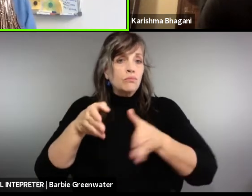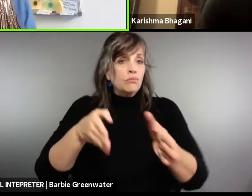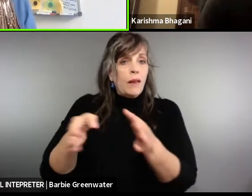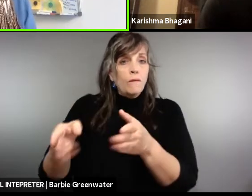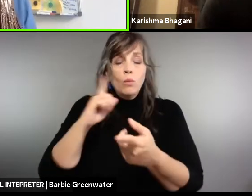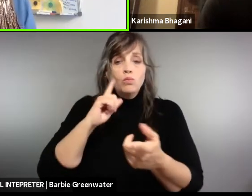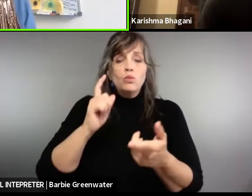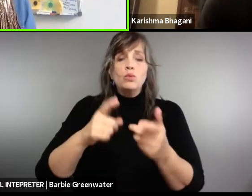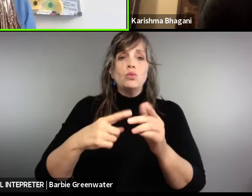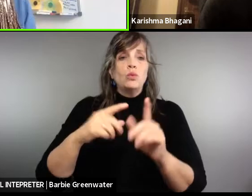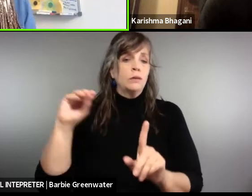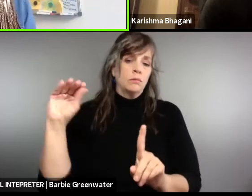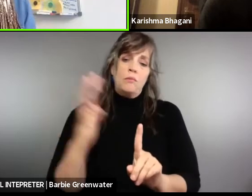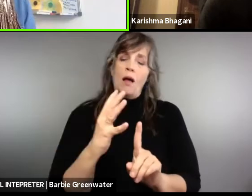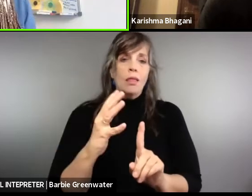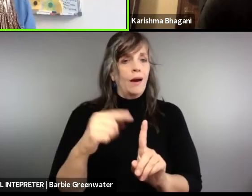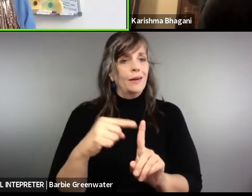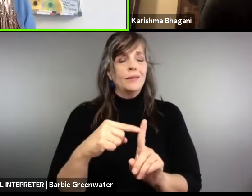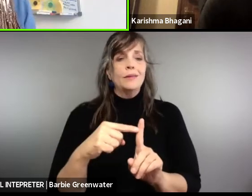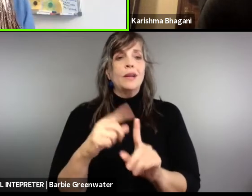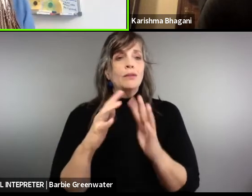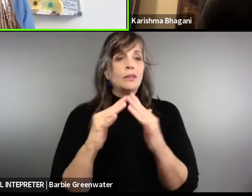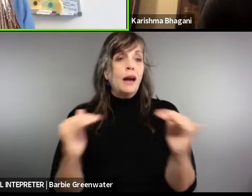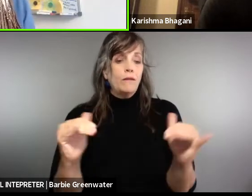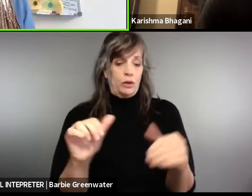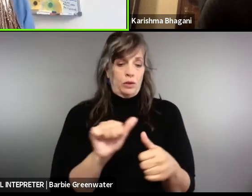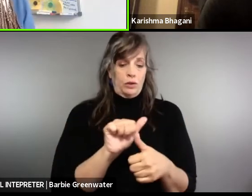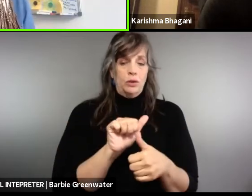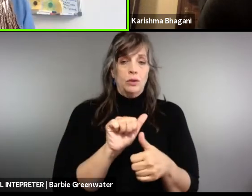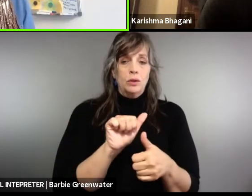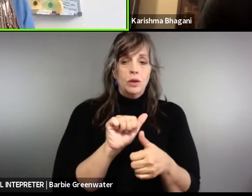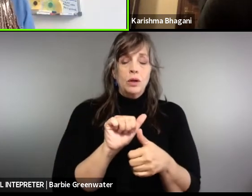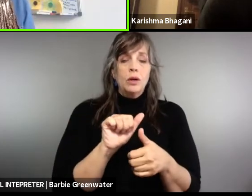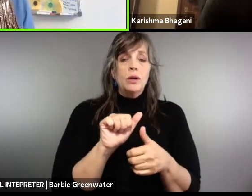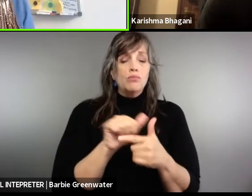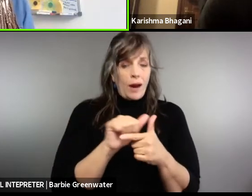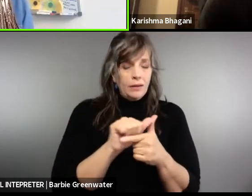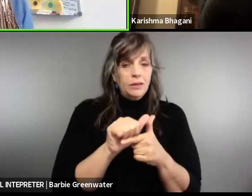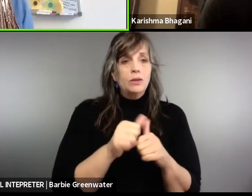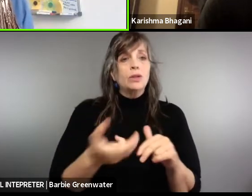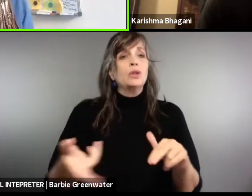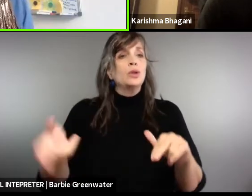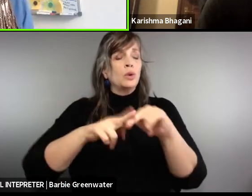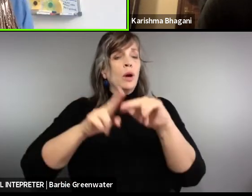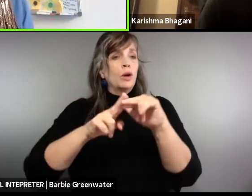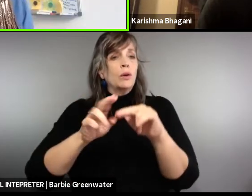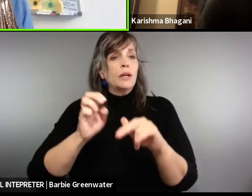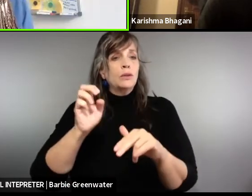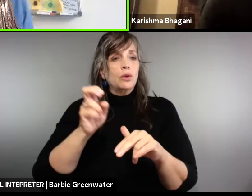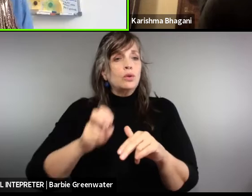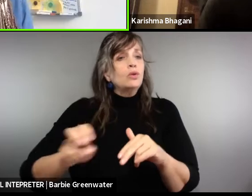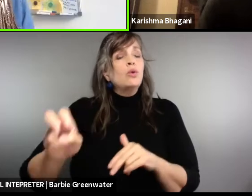diverse practice to increase touring opportunities and business and partnerships